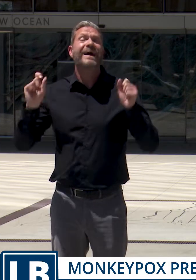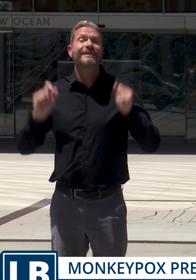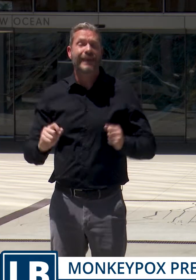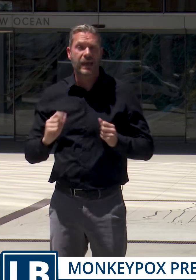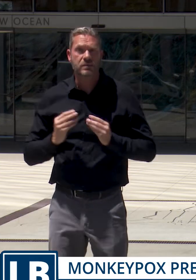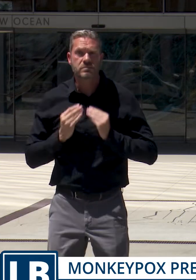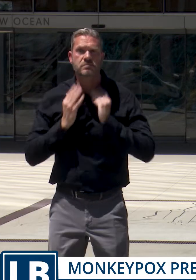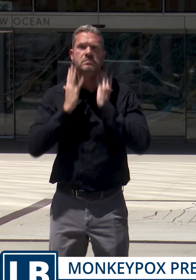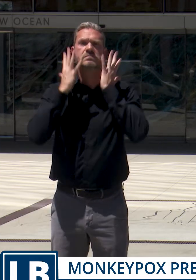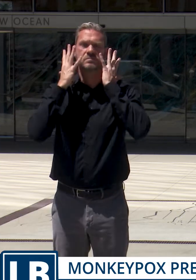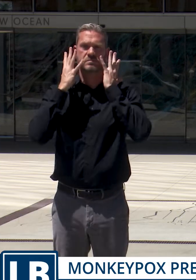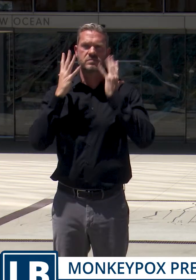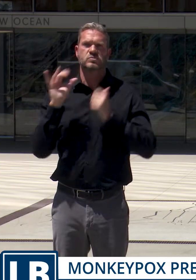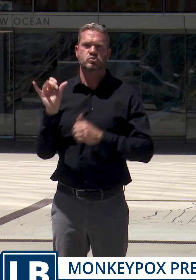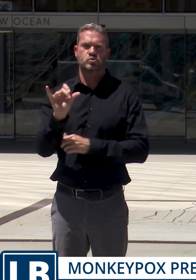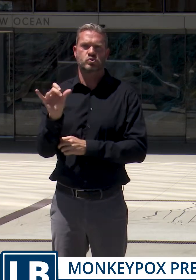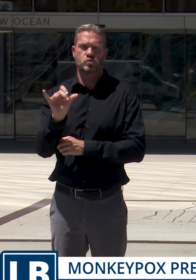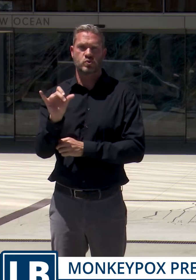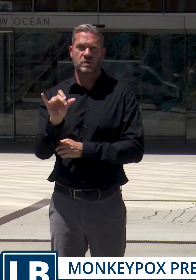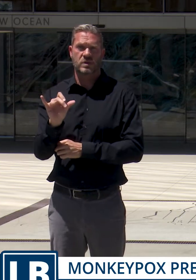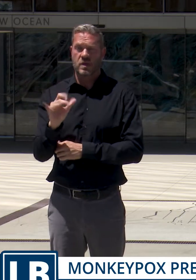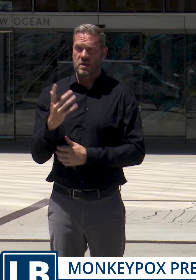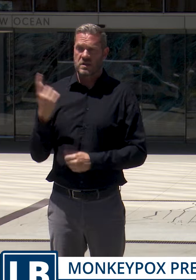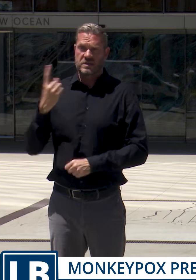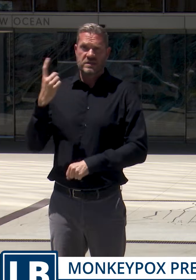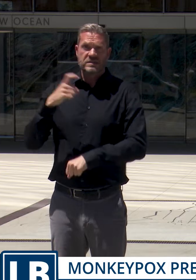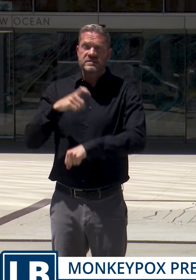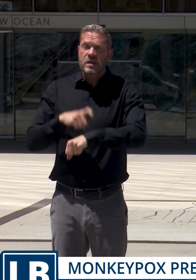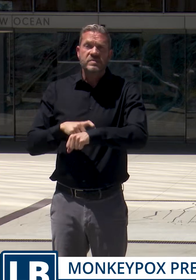and sometimes patients develop rashes without having flu-like symptoms first